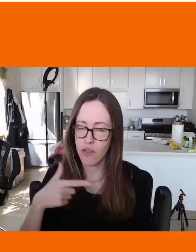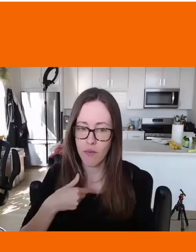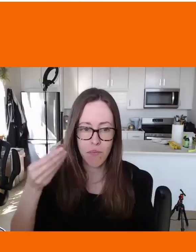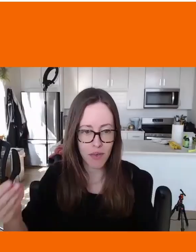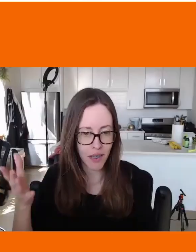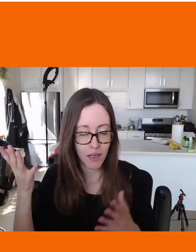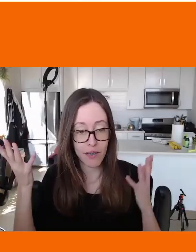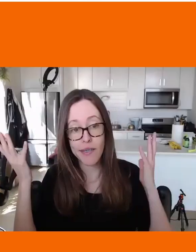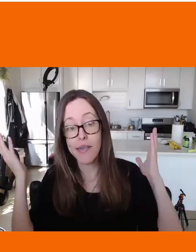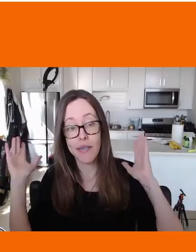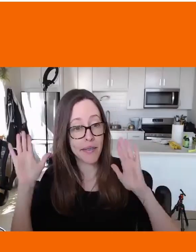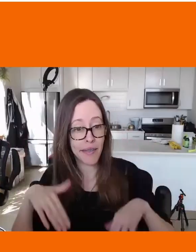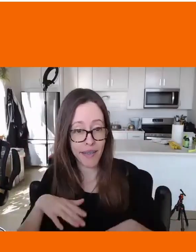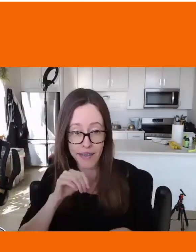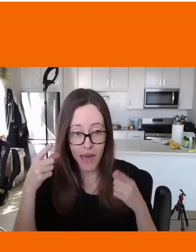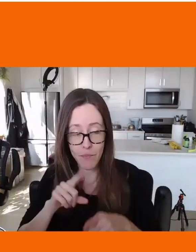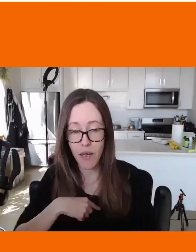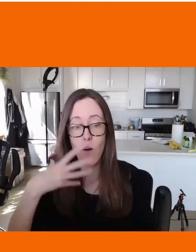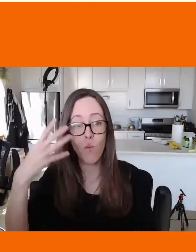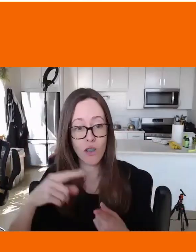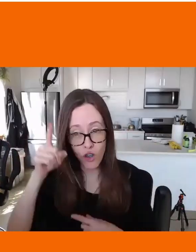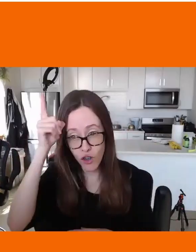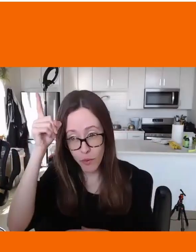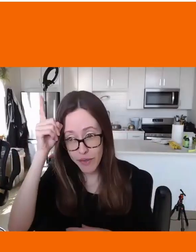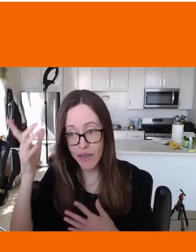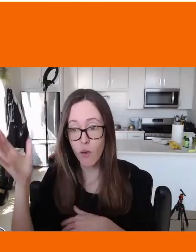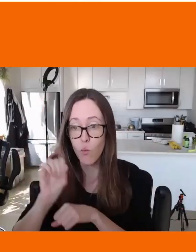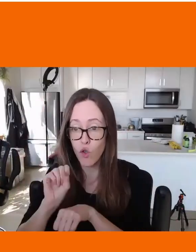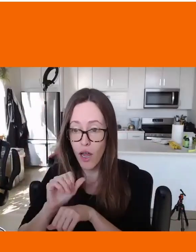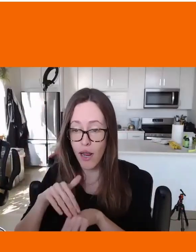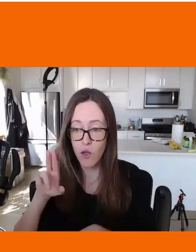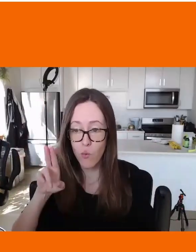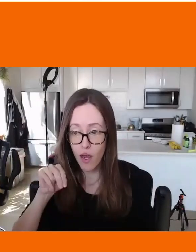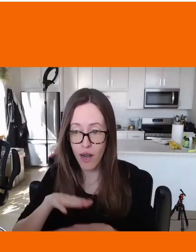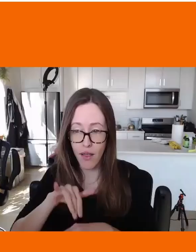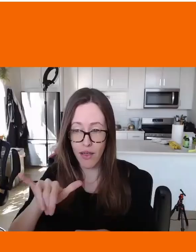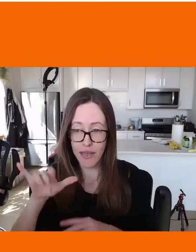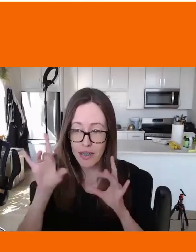And I thought, August, I'll hand it in. But then I went to Germany to work on disaster risk